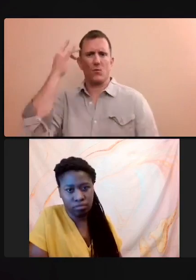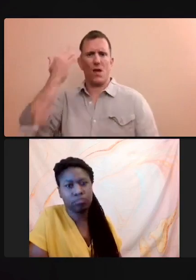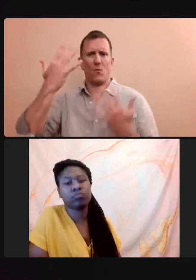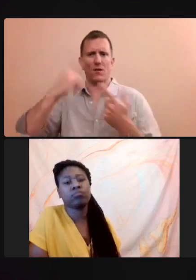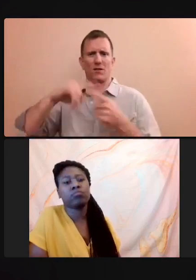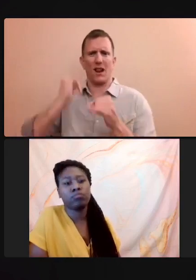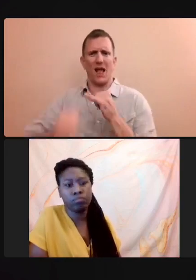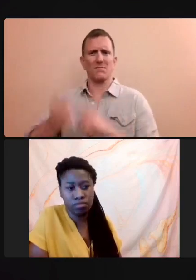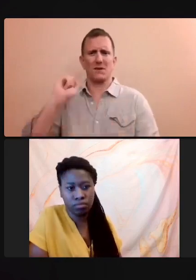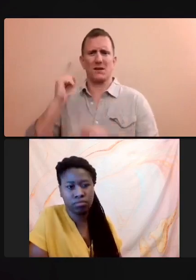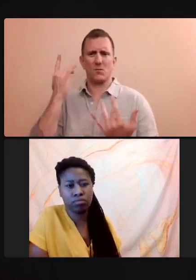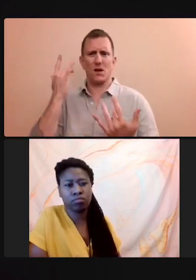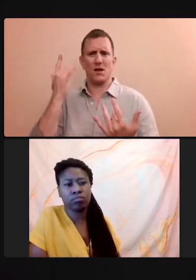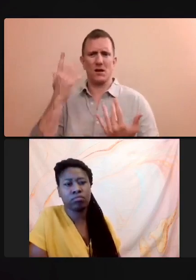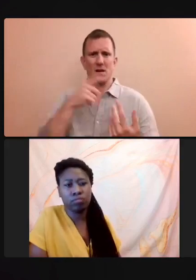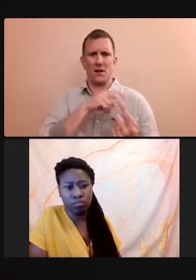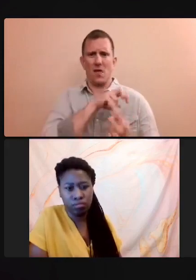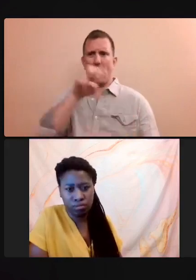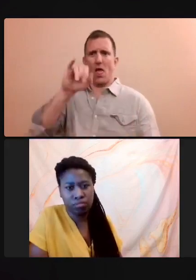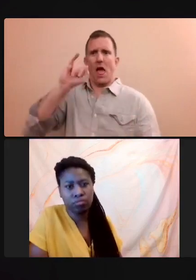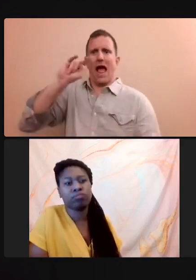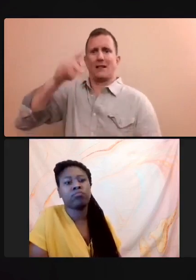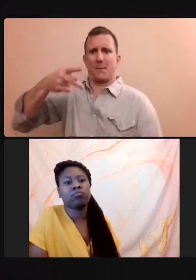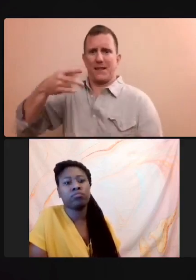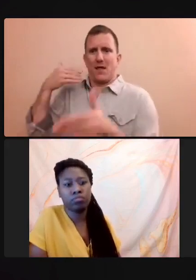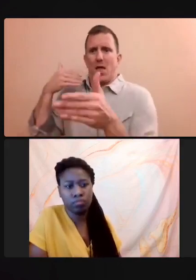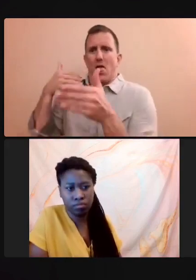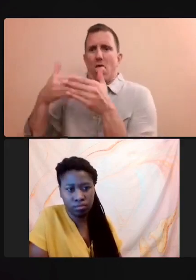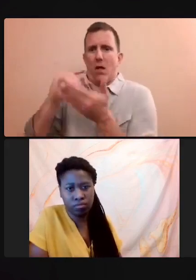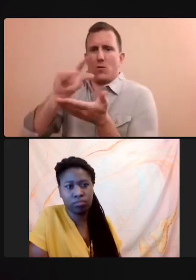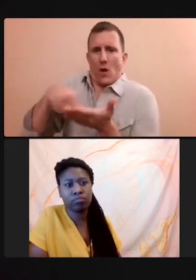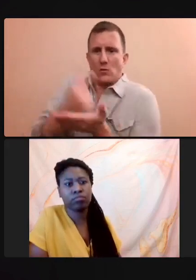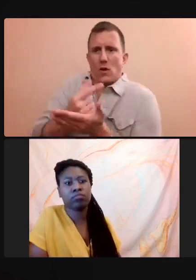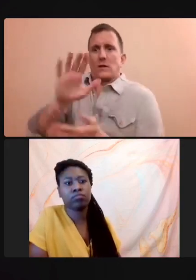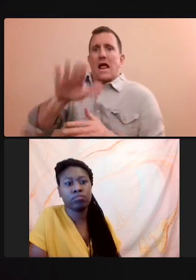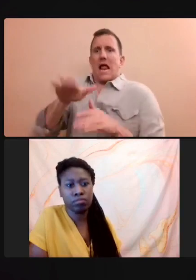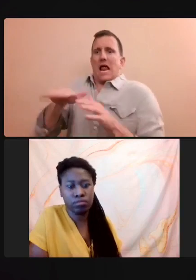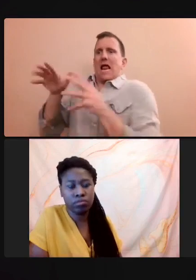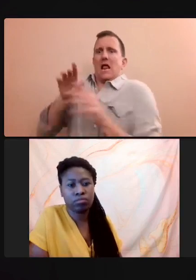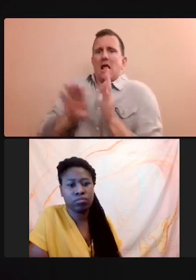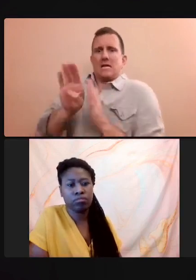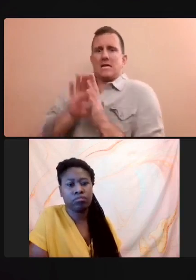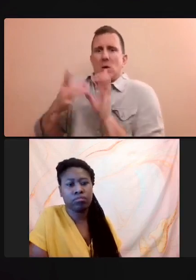that kind of stuff where the asset classes is just focusing on the language of ASL.